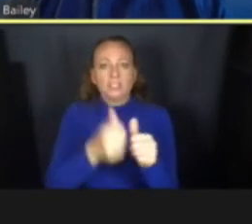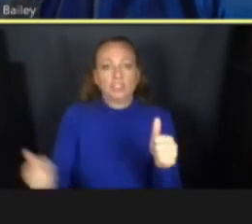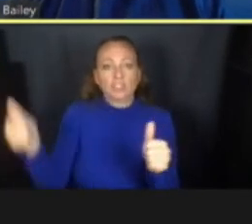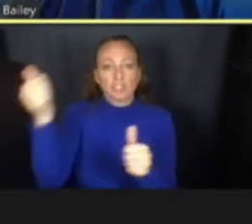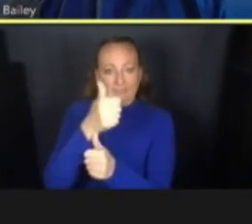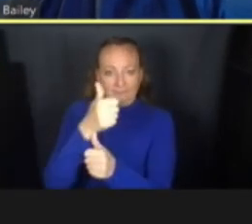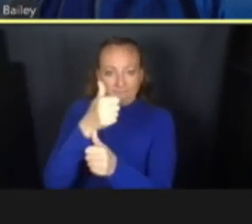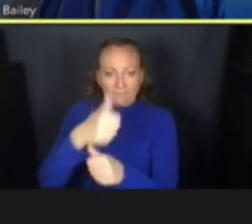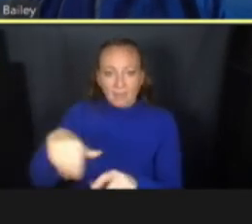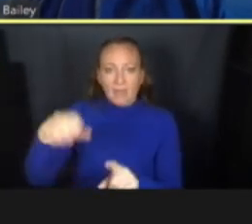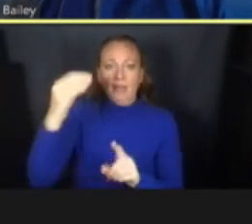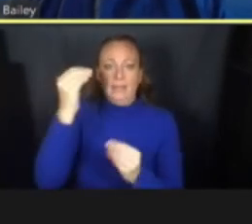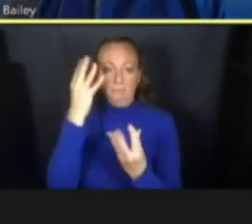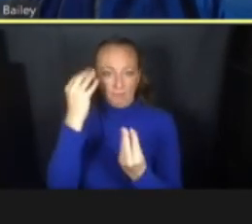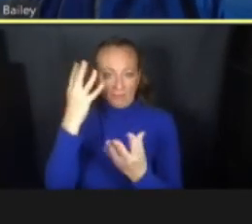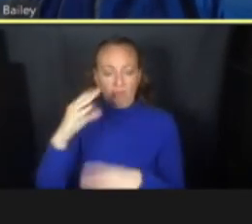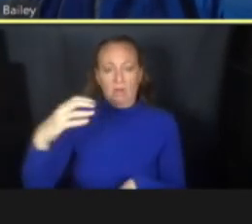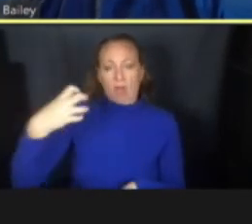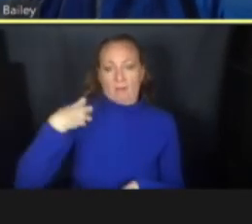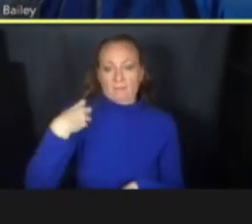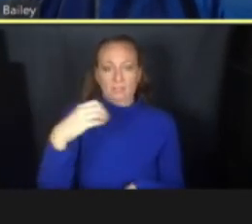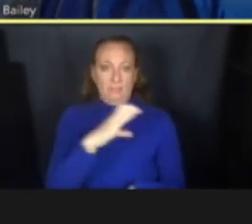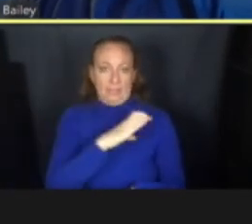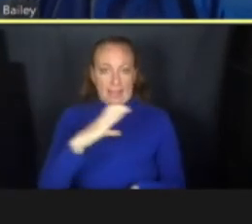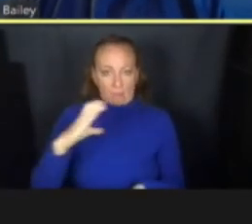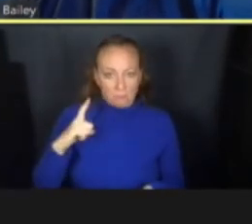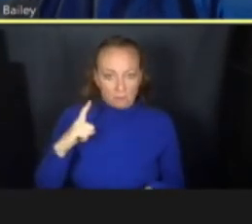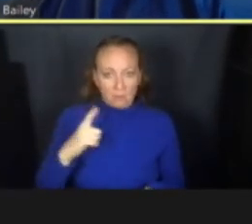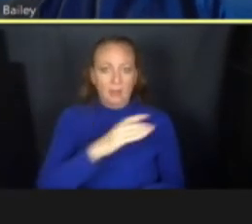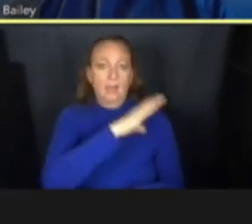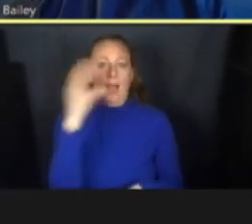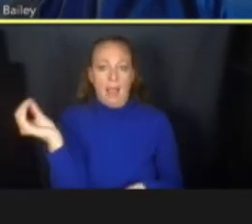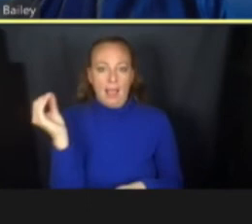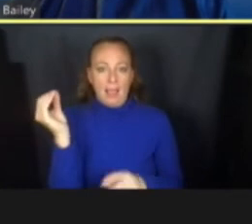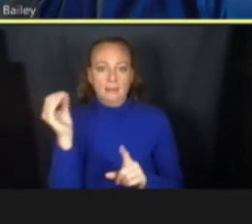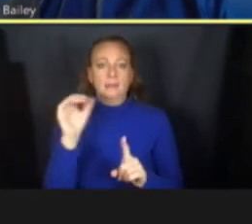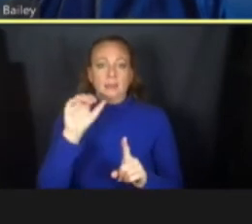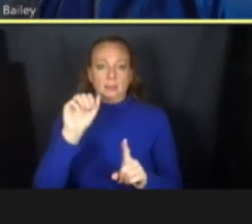And again, accessibilityonline.org/cioc-508-archives.